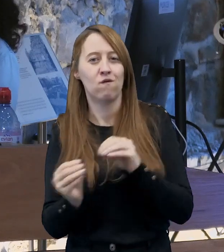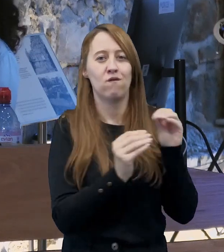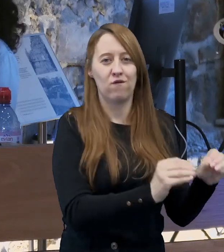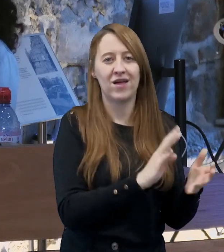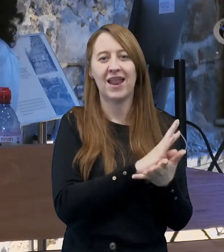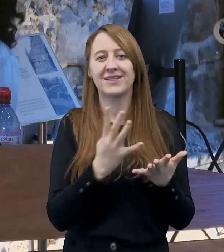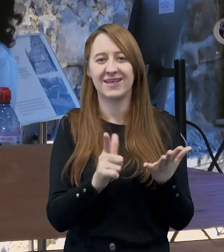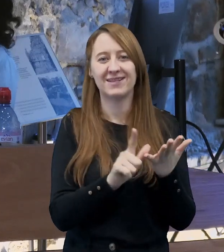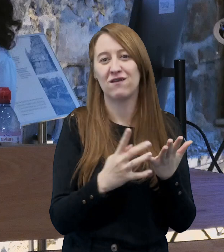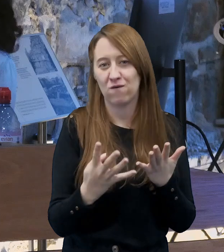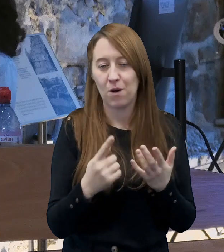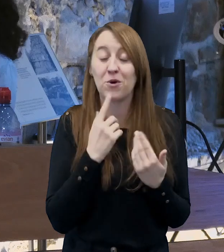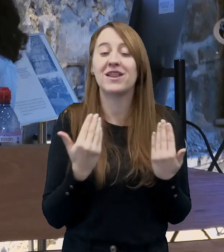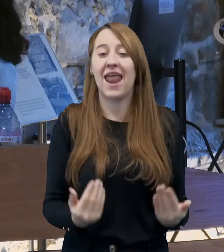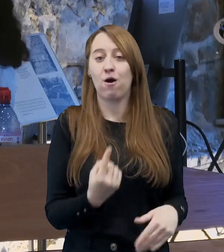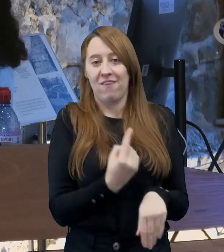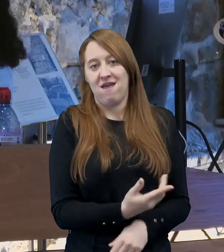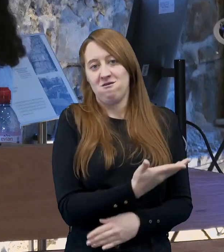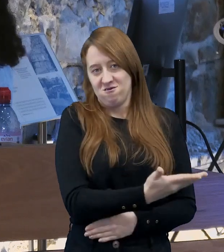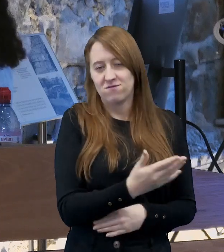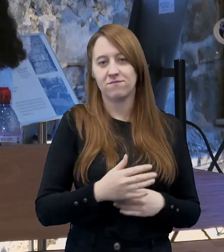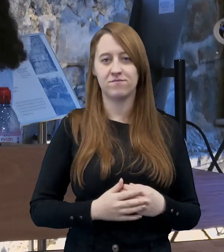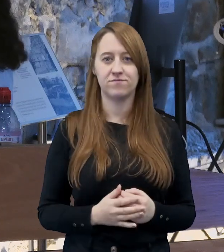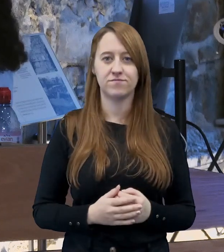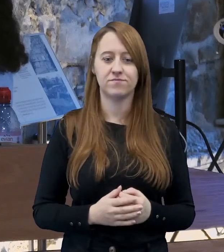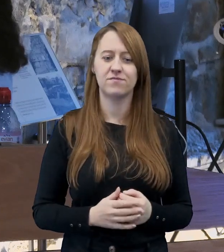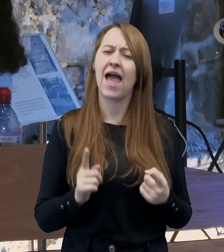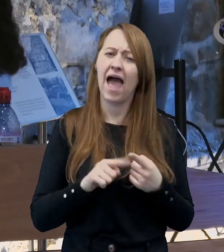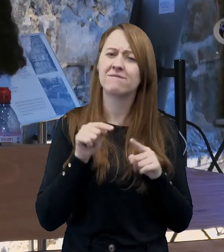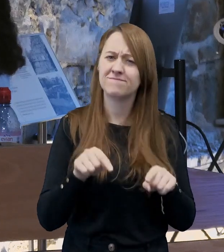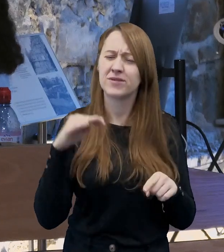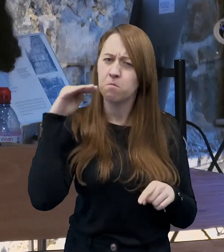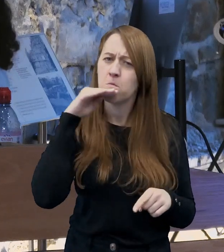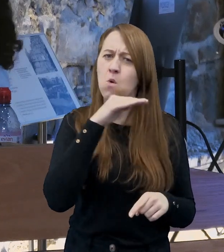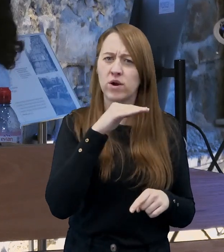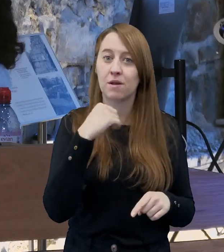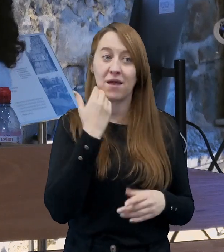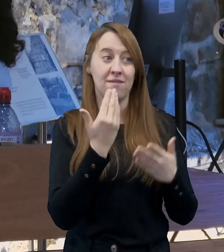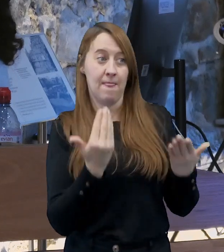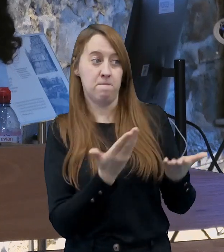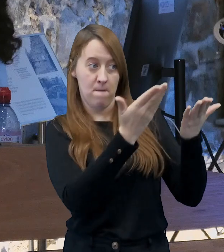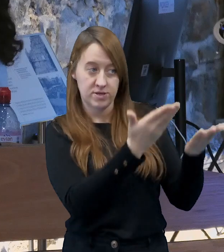But it has come out and this is important because this is currently the condition of the cast.